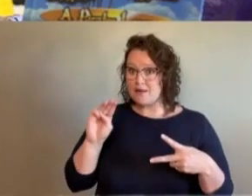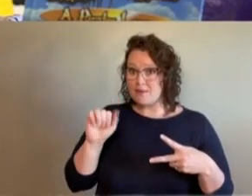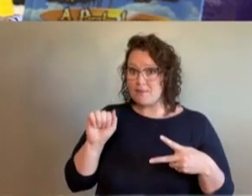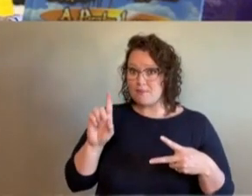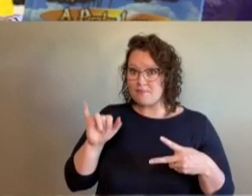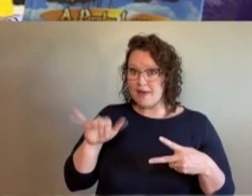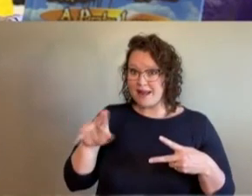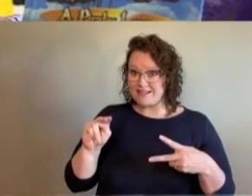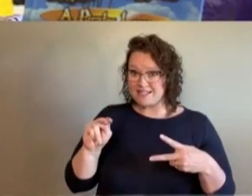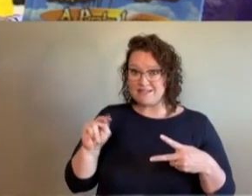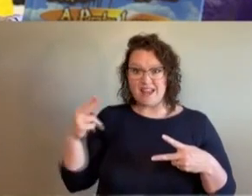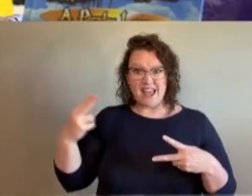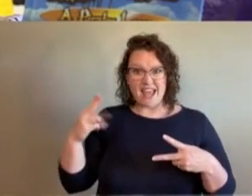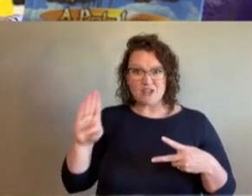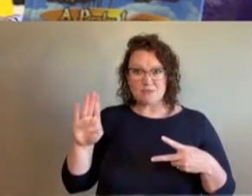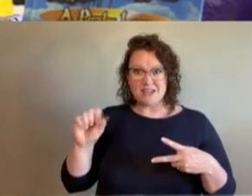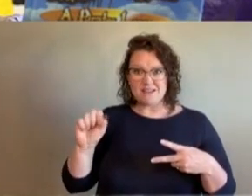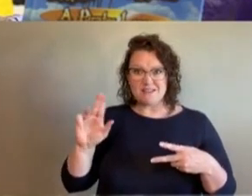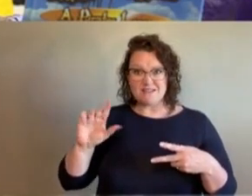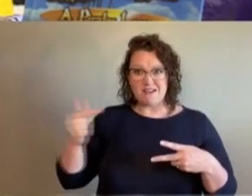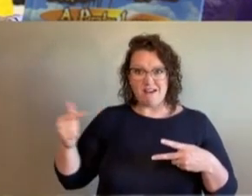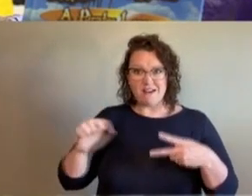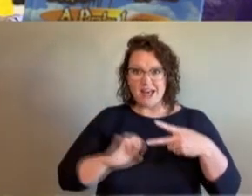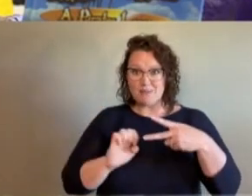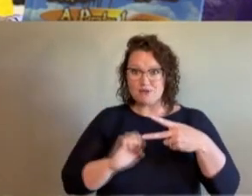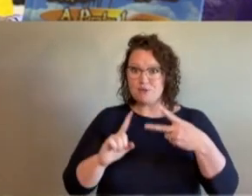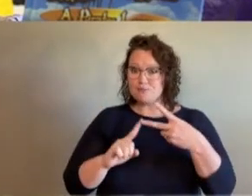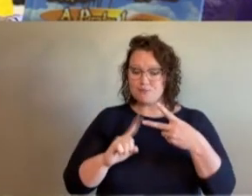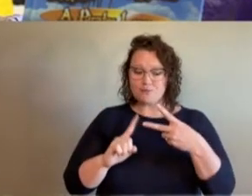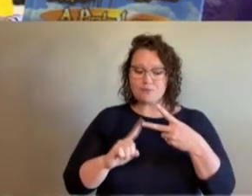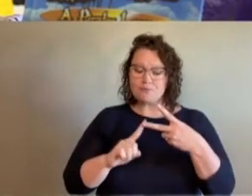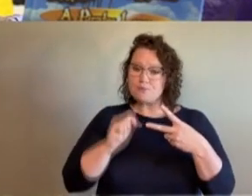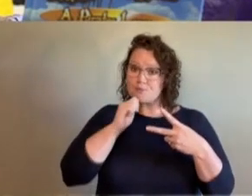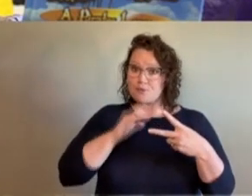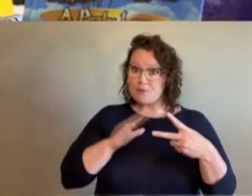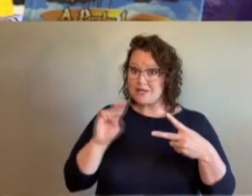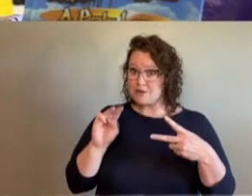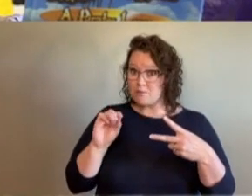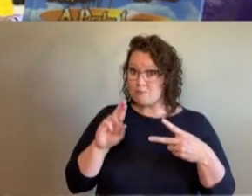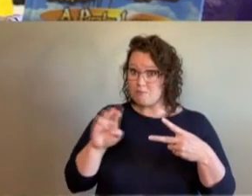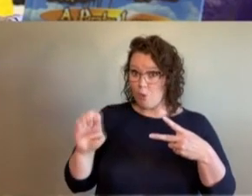get him to write us back. We have two teachers today.